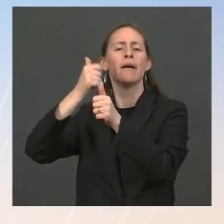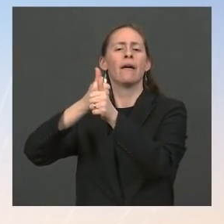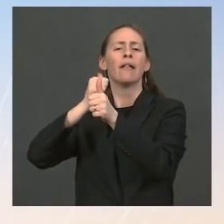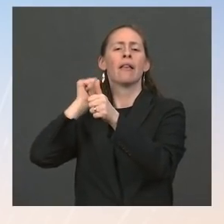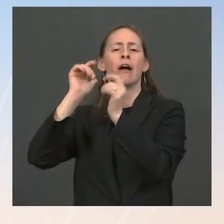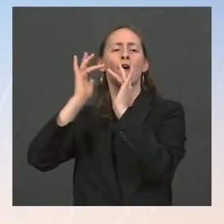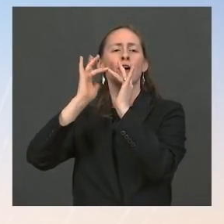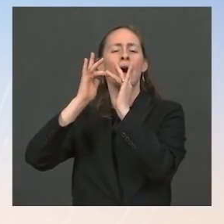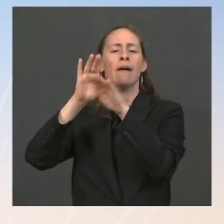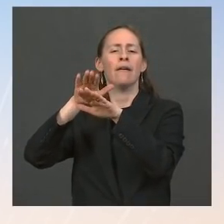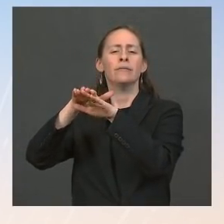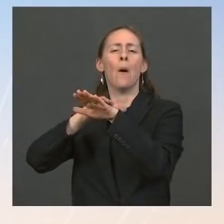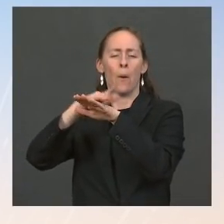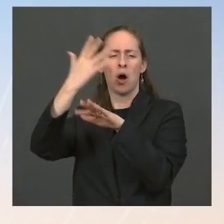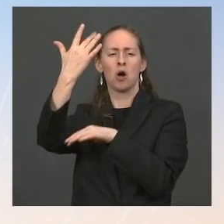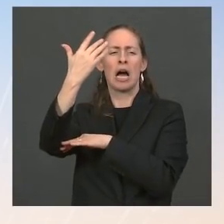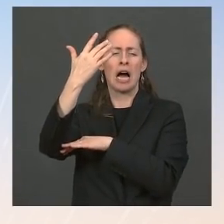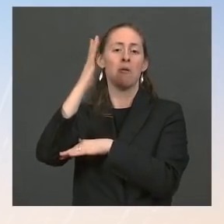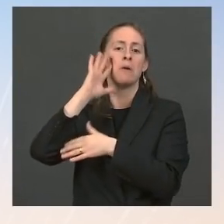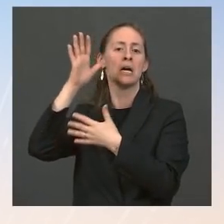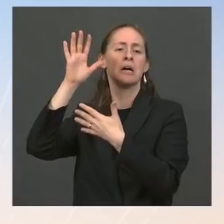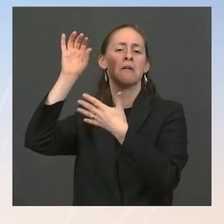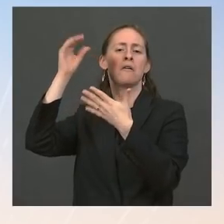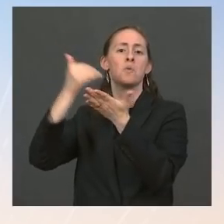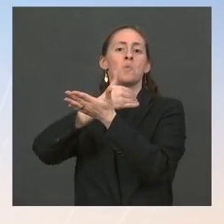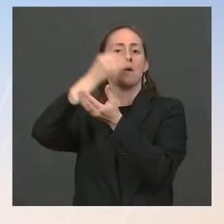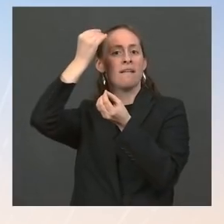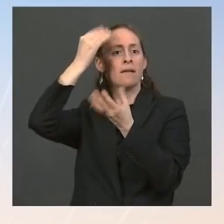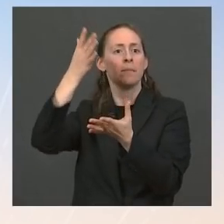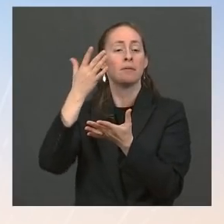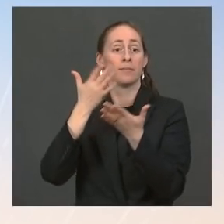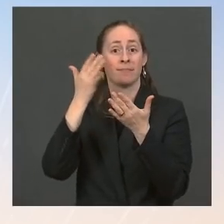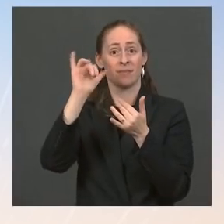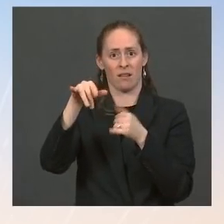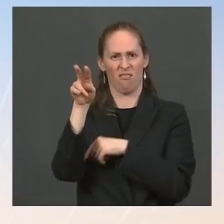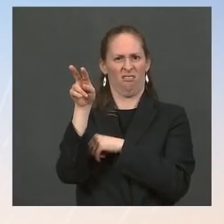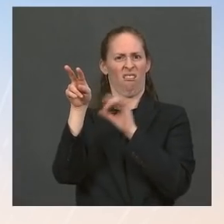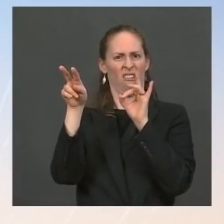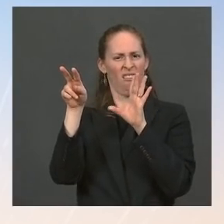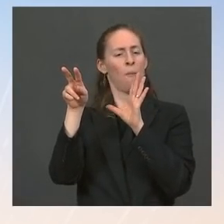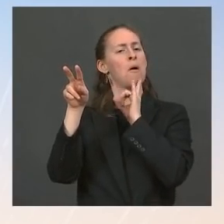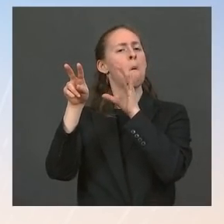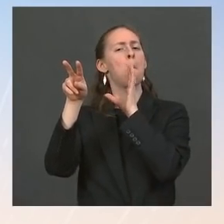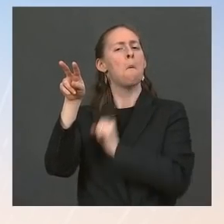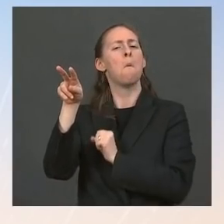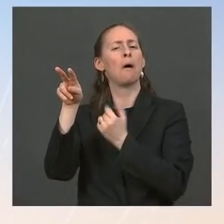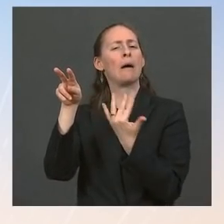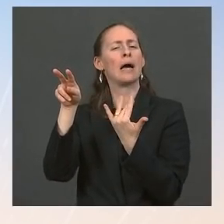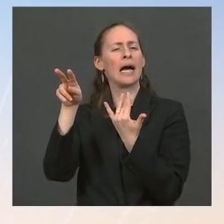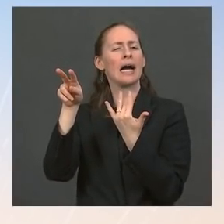to update as needed as we lead up to the timeline. So that does not sound consistent with the data